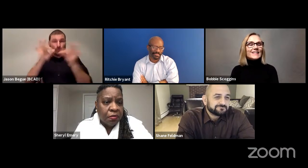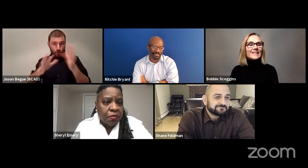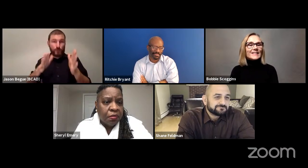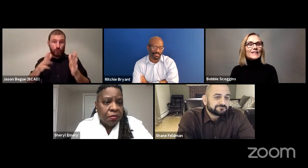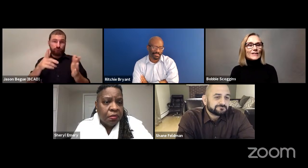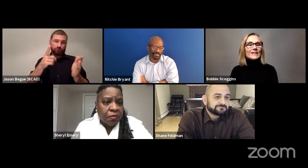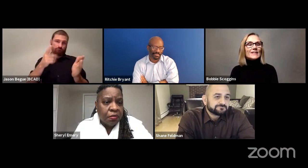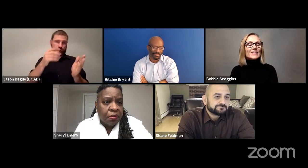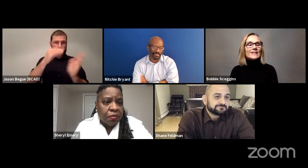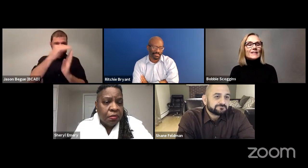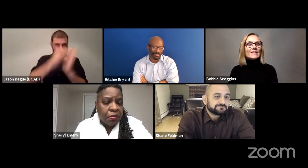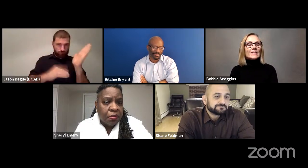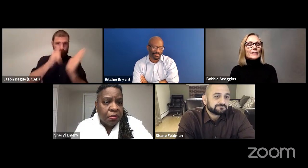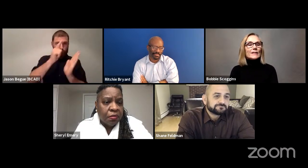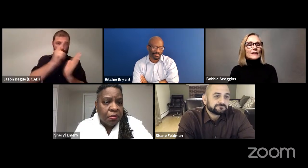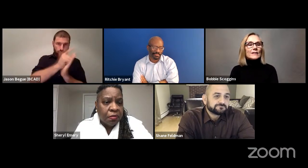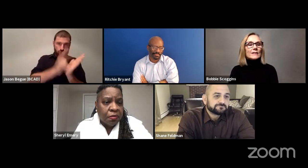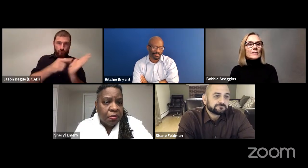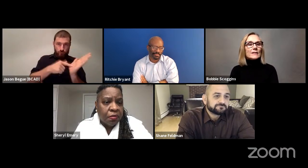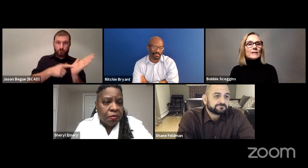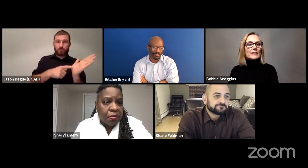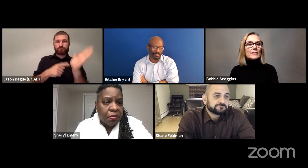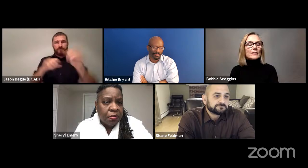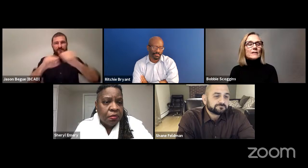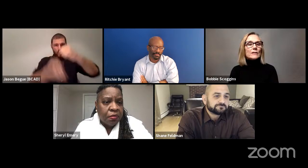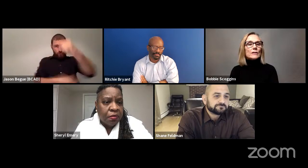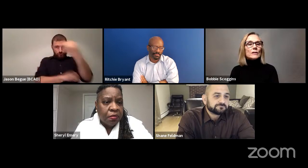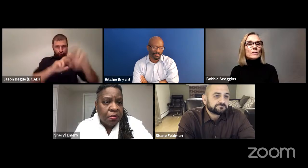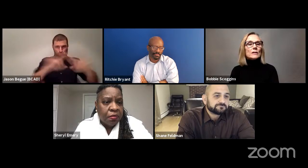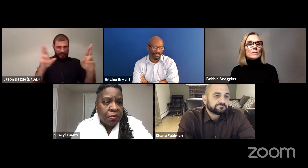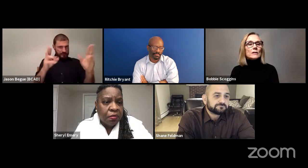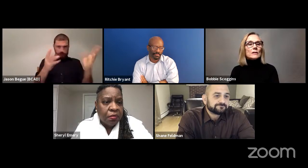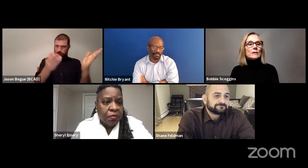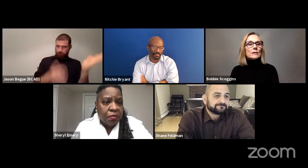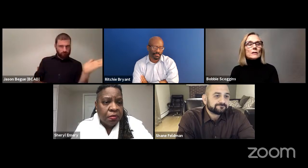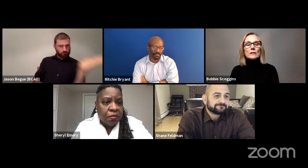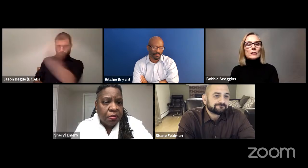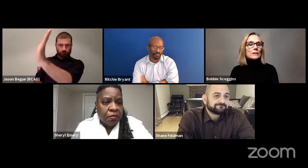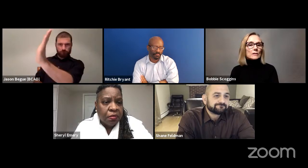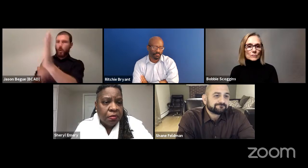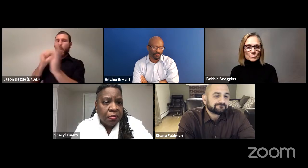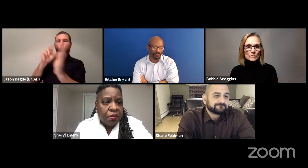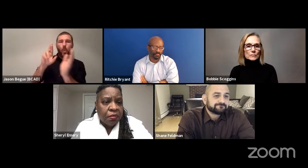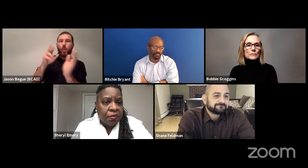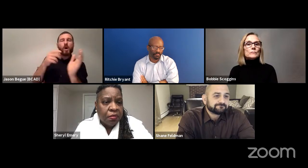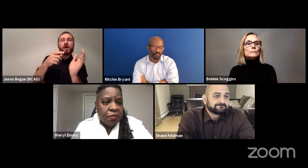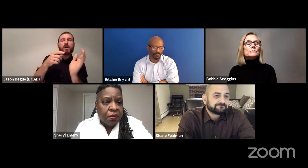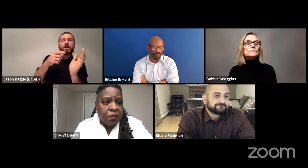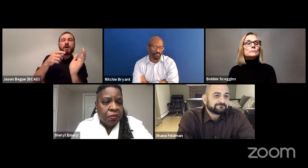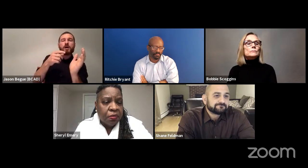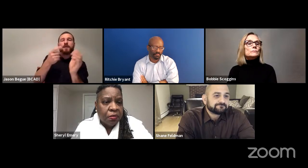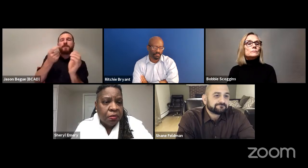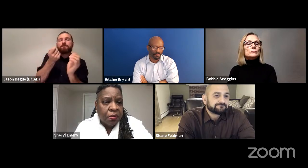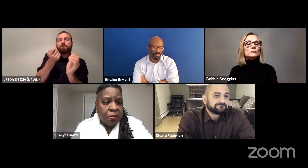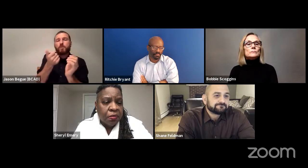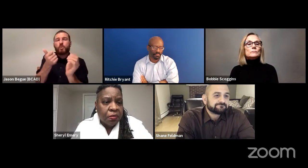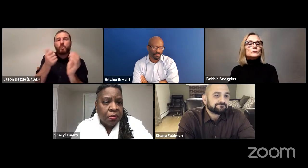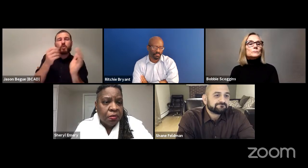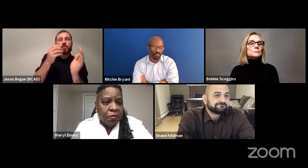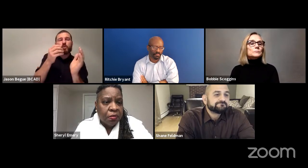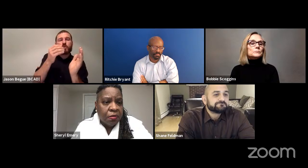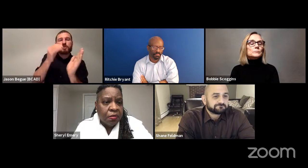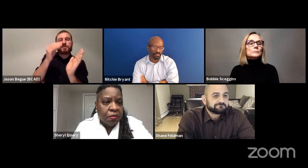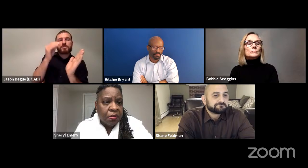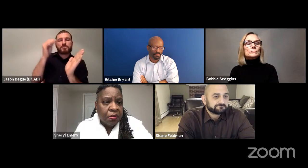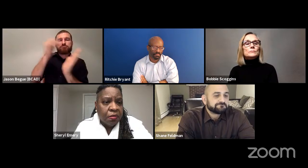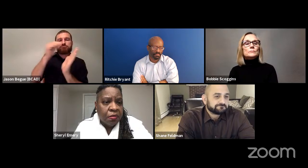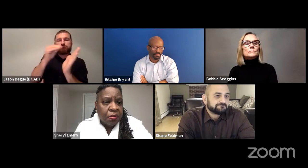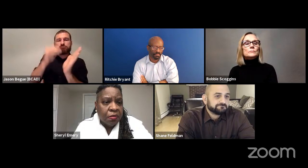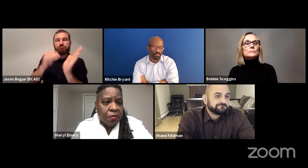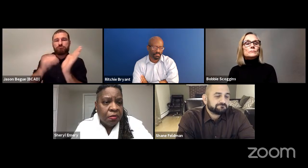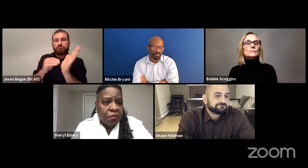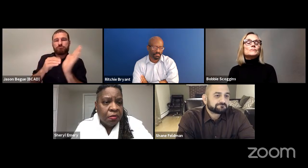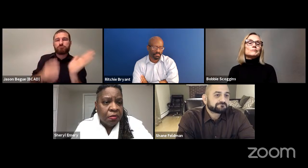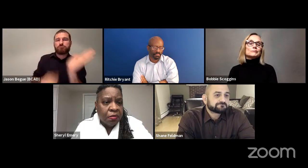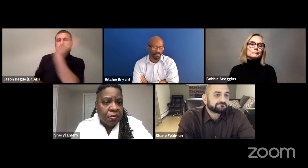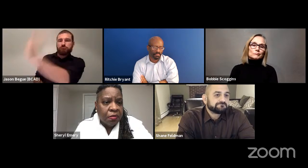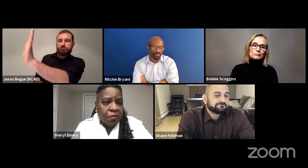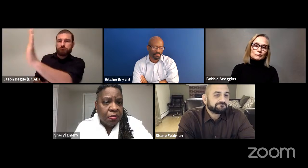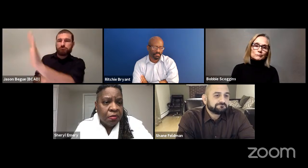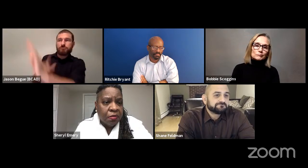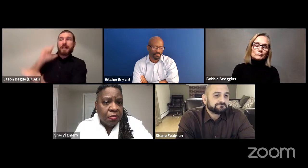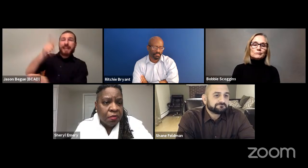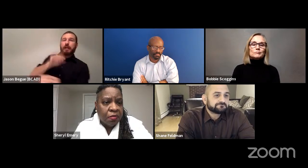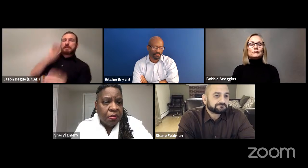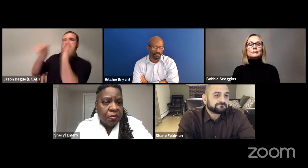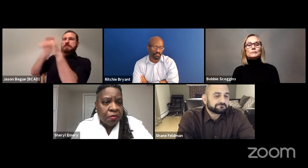Should sign language interpreting, any law, should it just be a foundation, should it